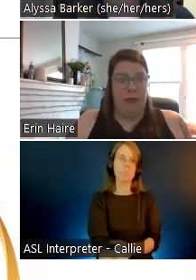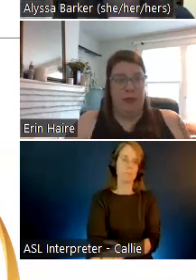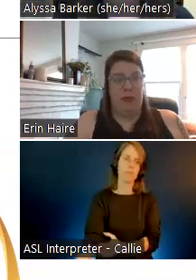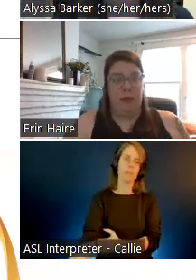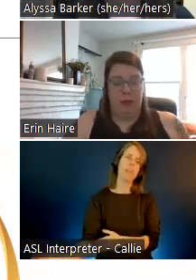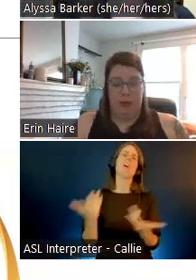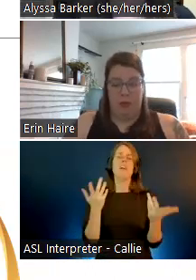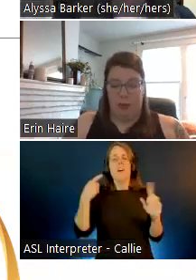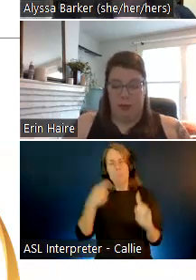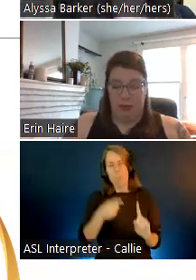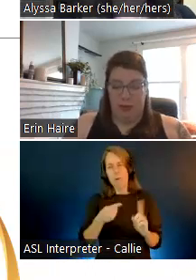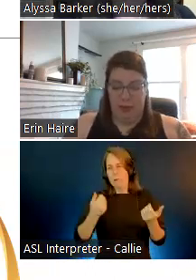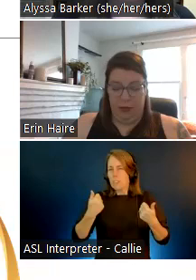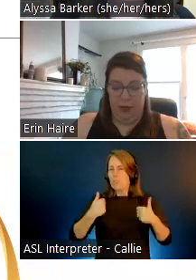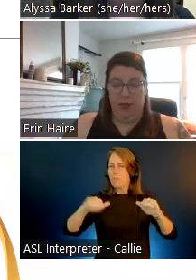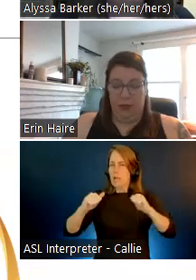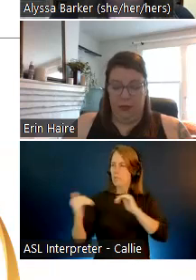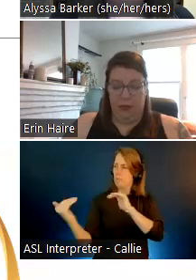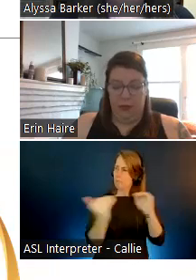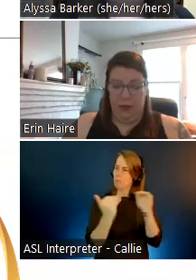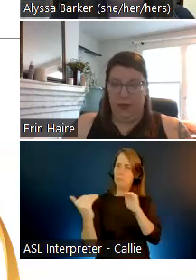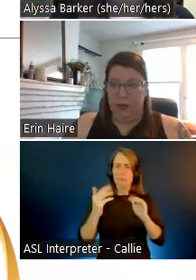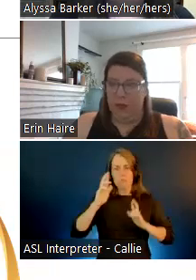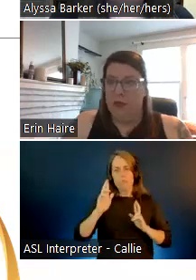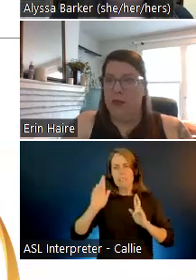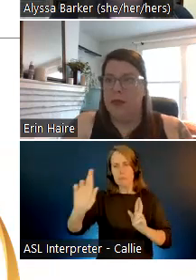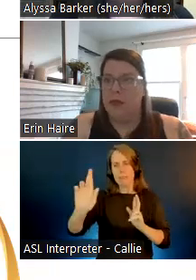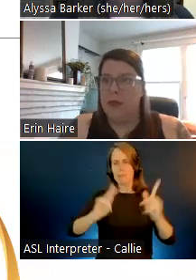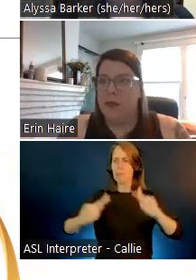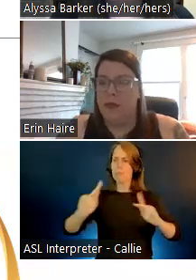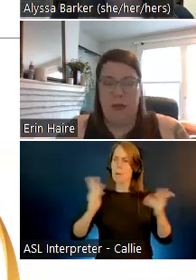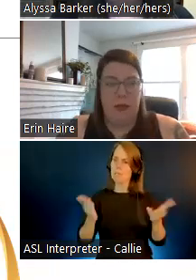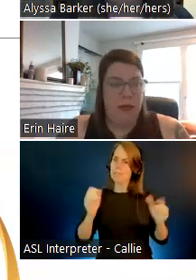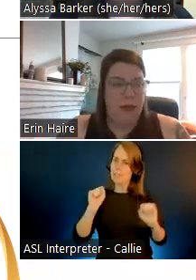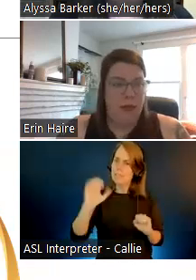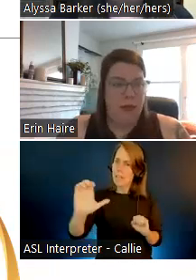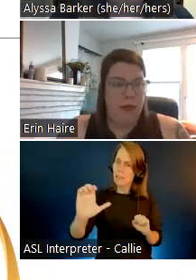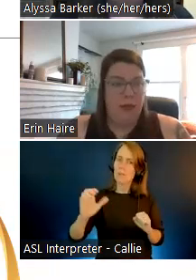in addition to our investigation side we have what we call our prevention side which is our